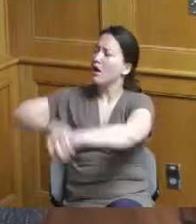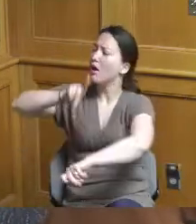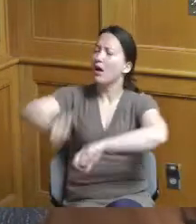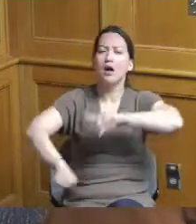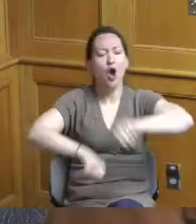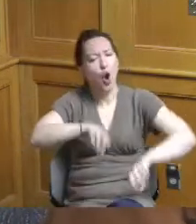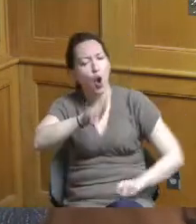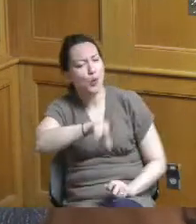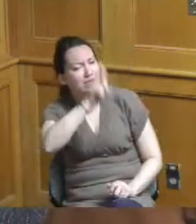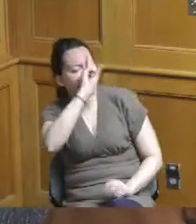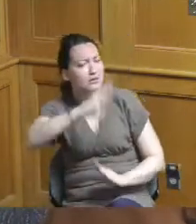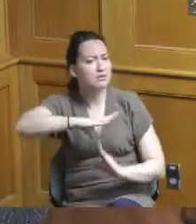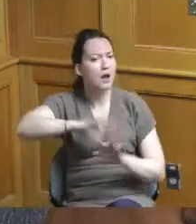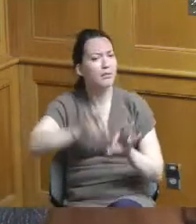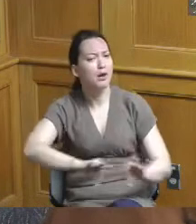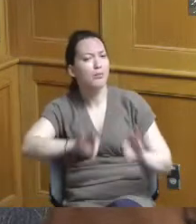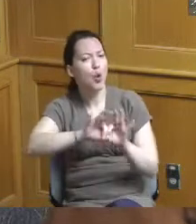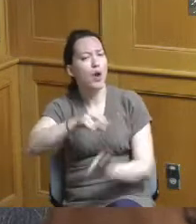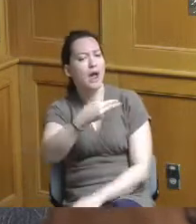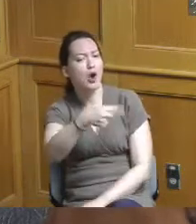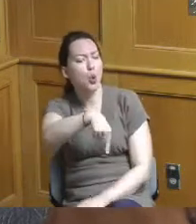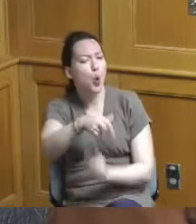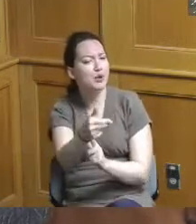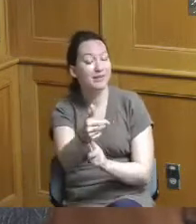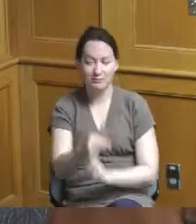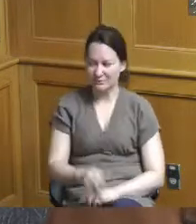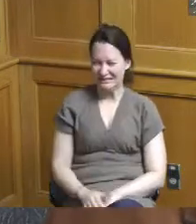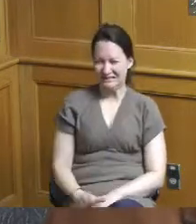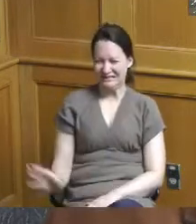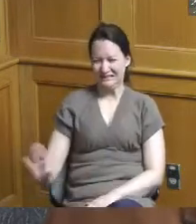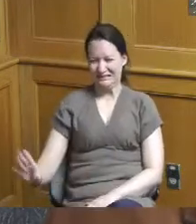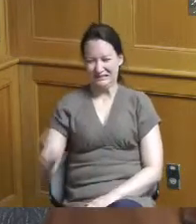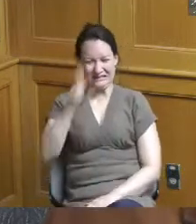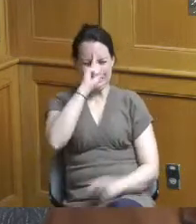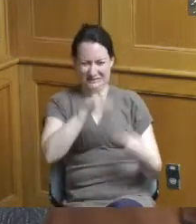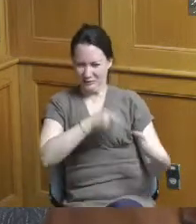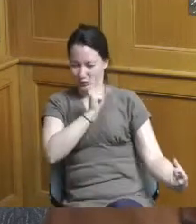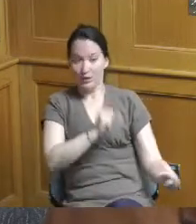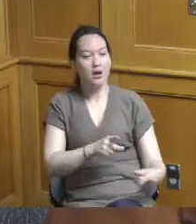Hotel would be the number one issue of the taxpayers however we're moving forward with